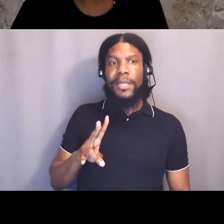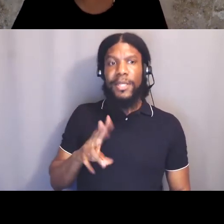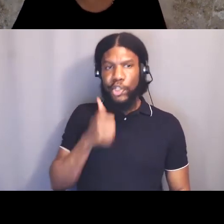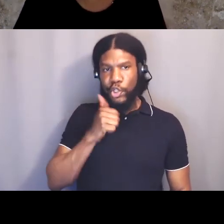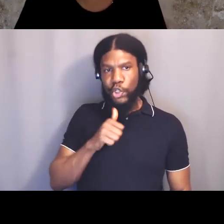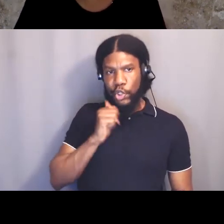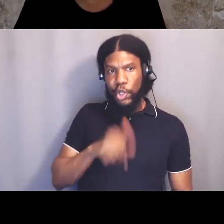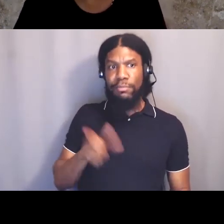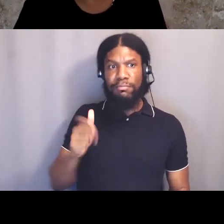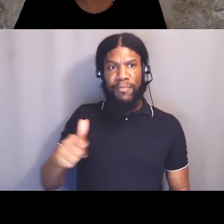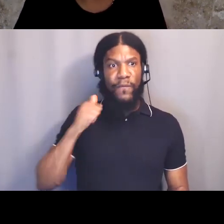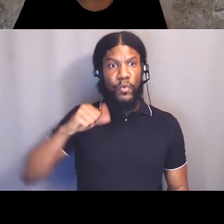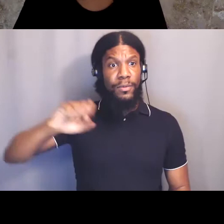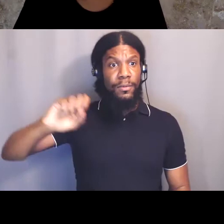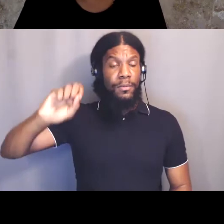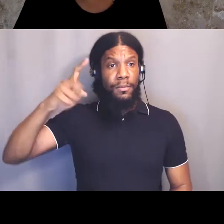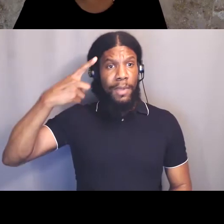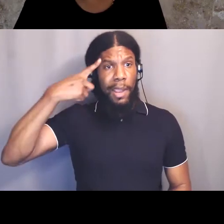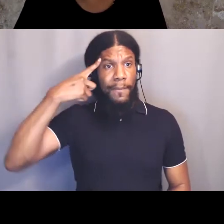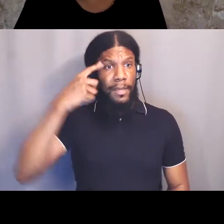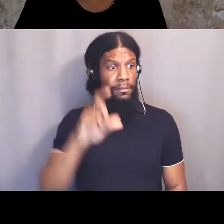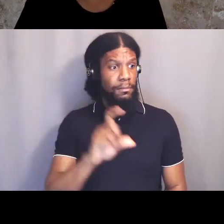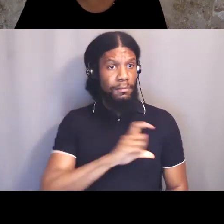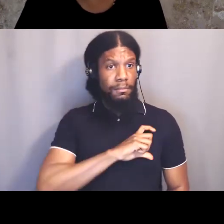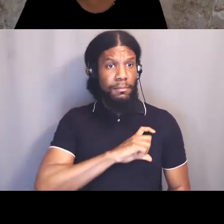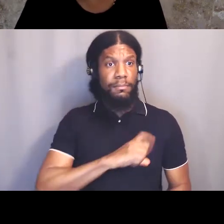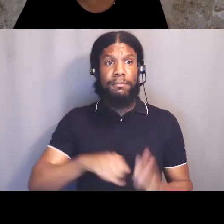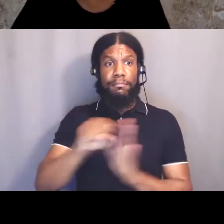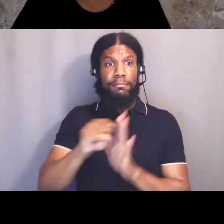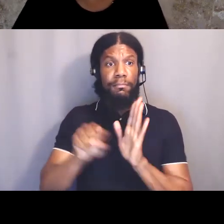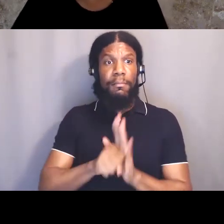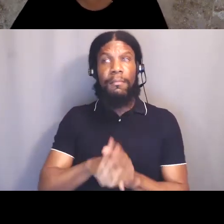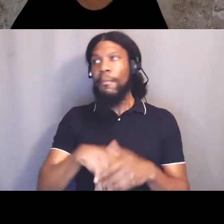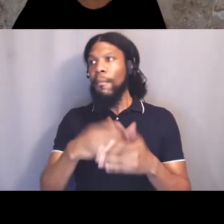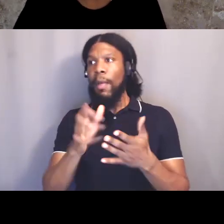to allow police, to tell the lie that they attempted to tell about George Floyd.